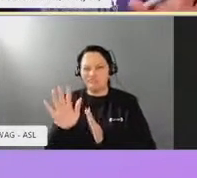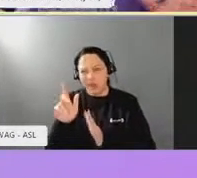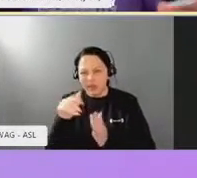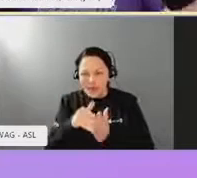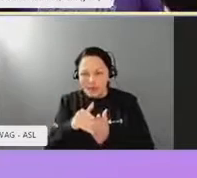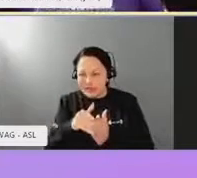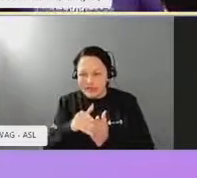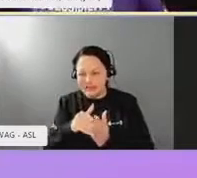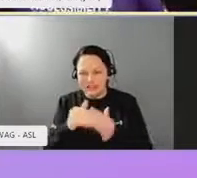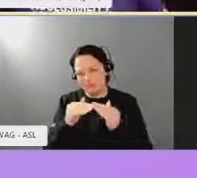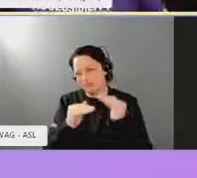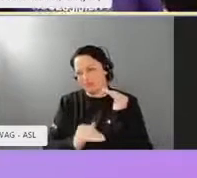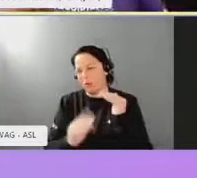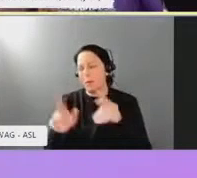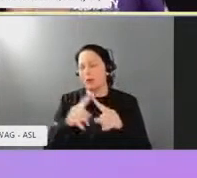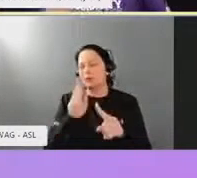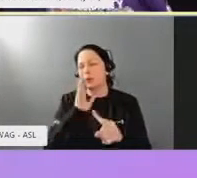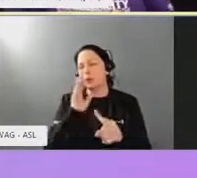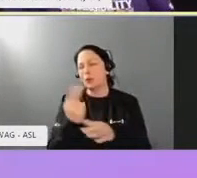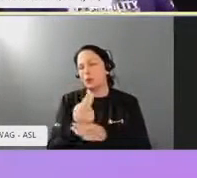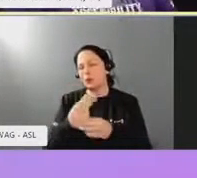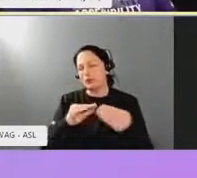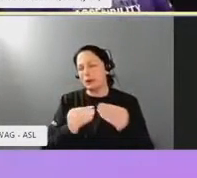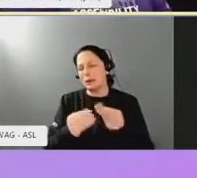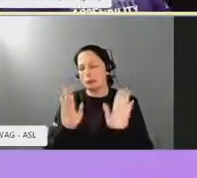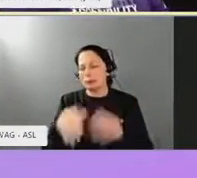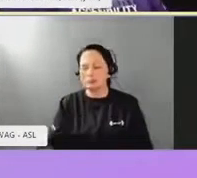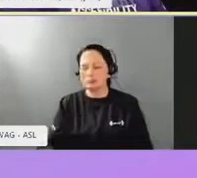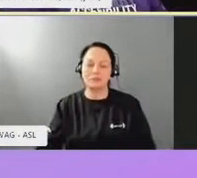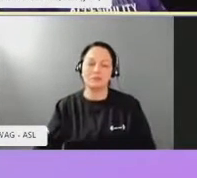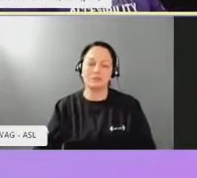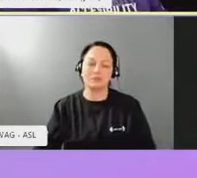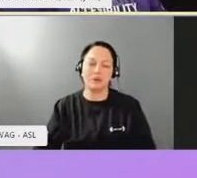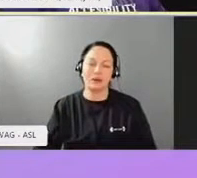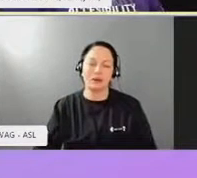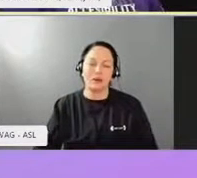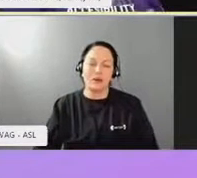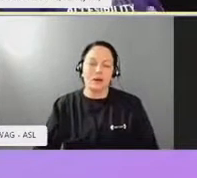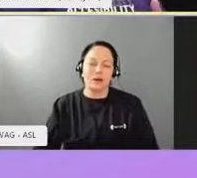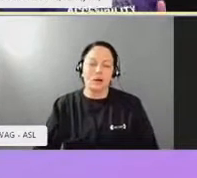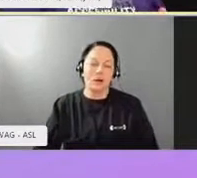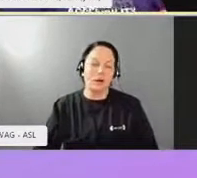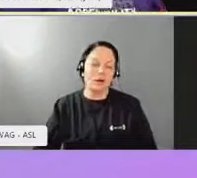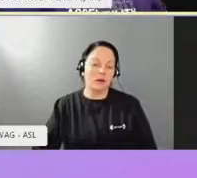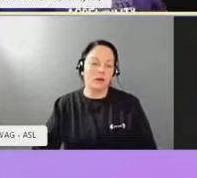Or how will many more watch the recording later. 8000 is probably way under the reality here. Let's